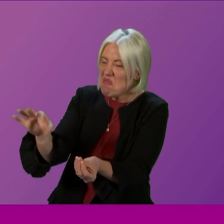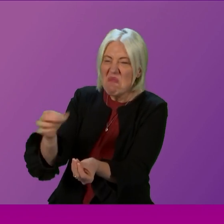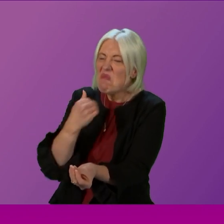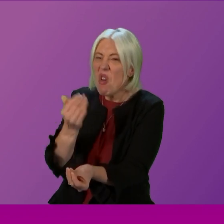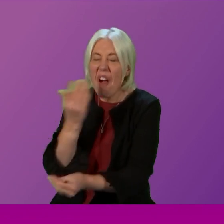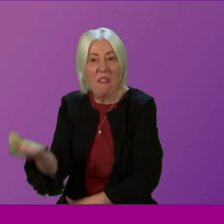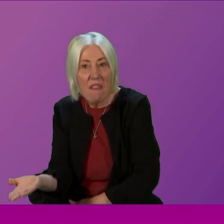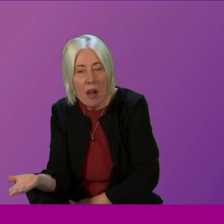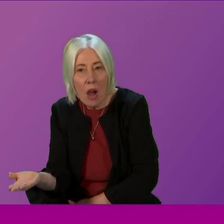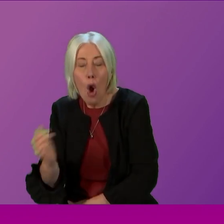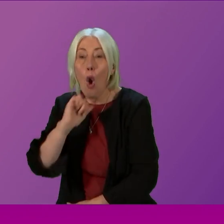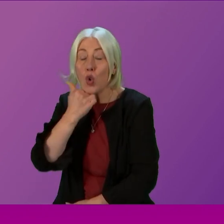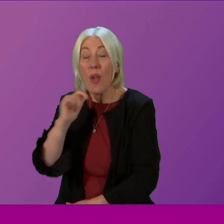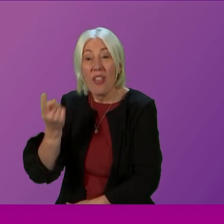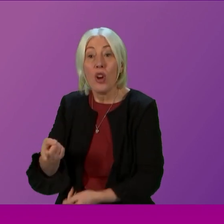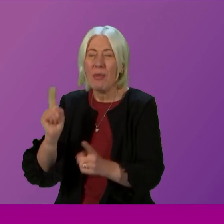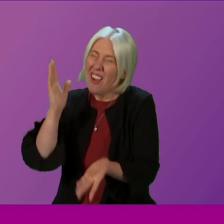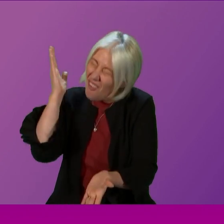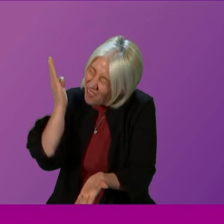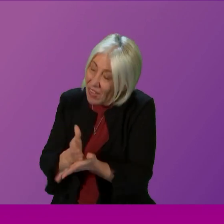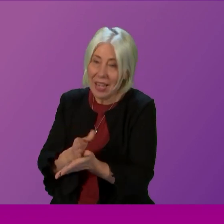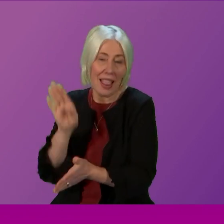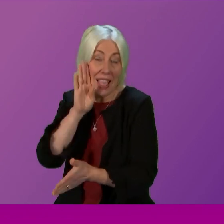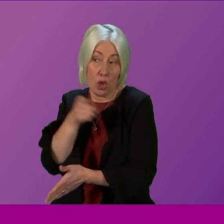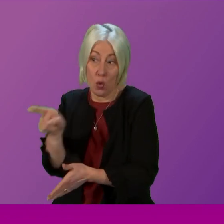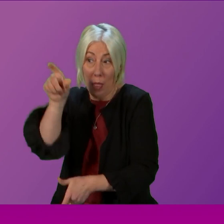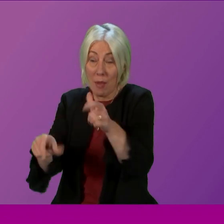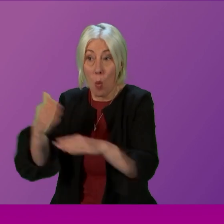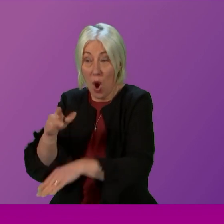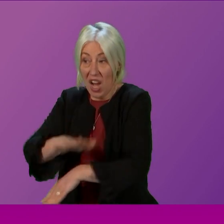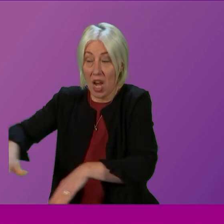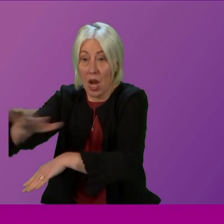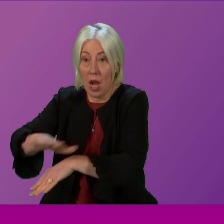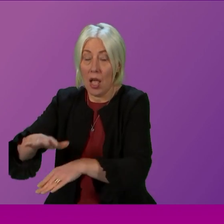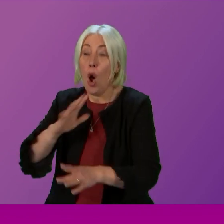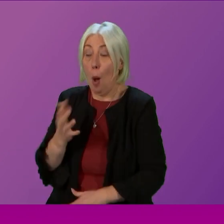Will the First Minister finally listen to workers on the front line, pause this flawed bill and put